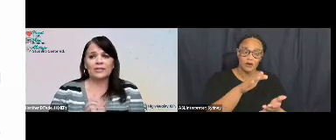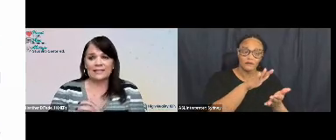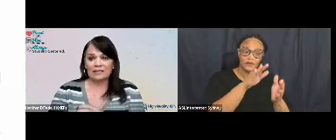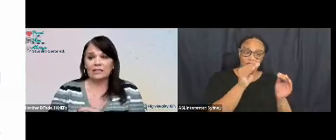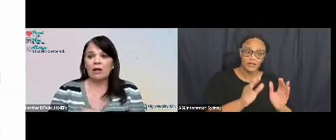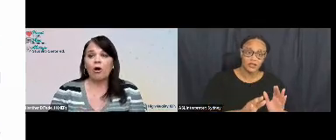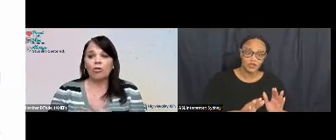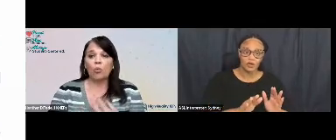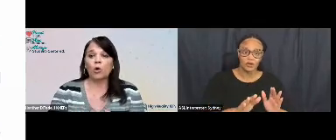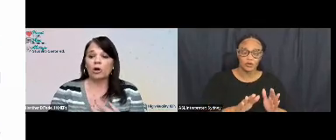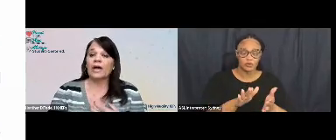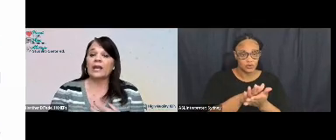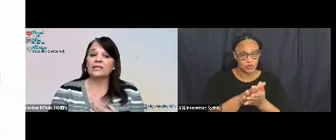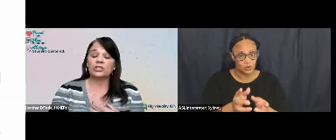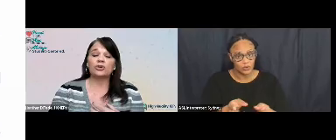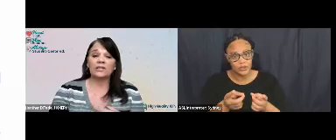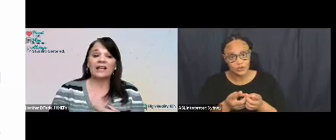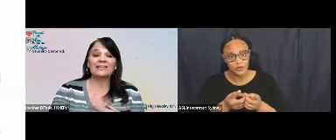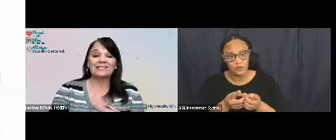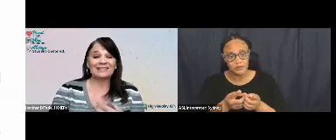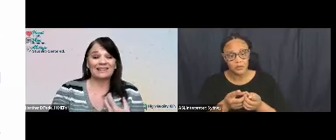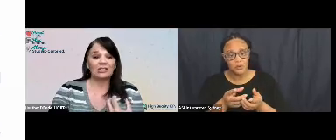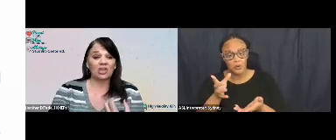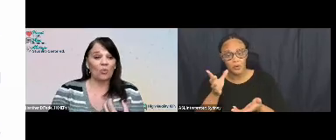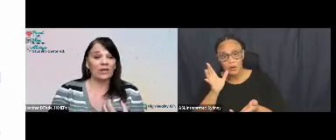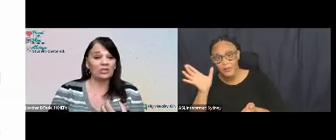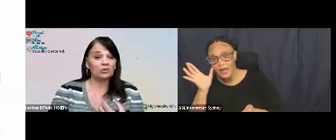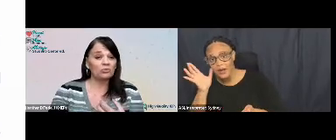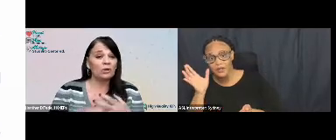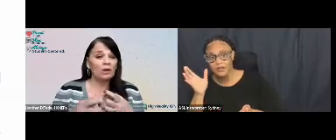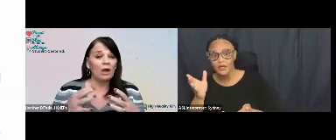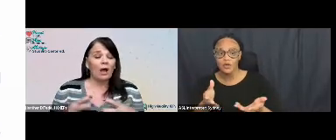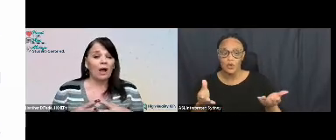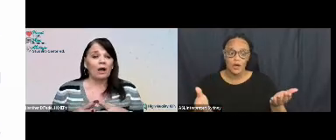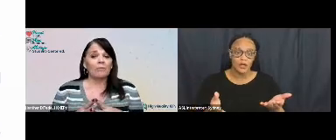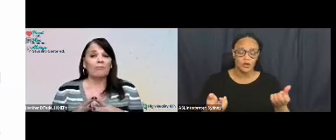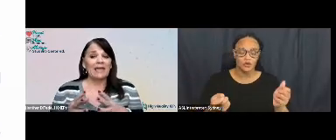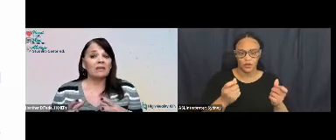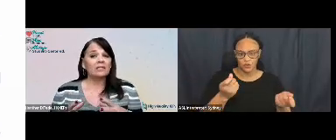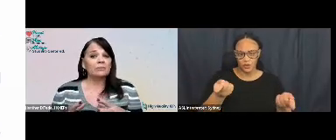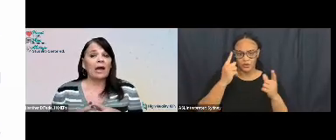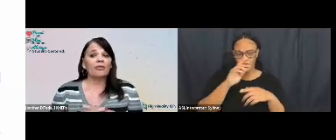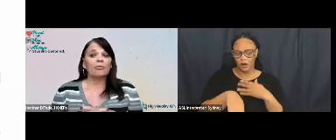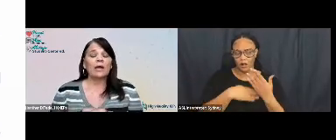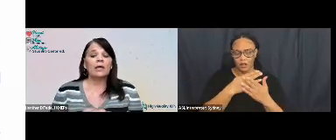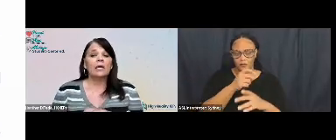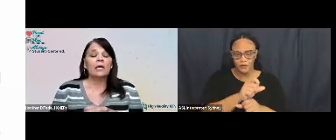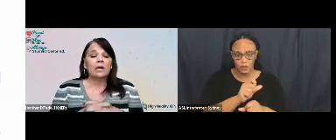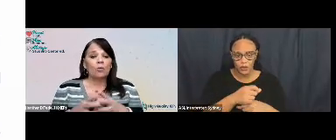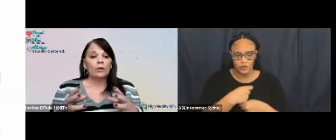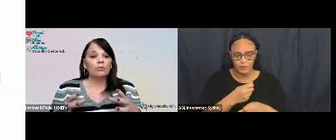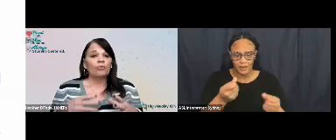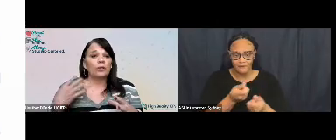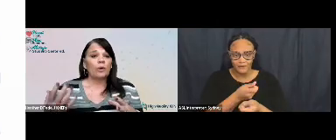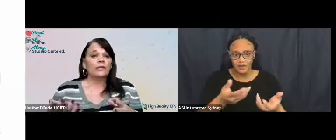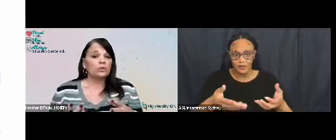and understanding all the work that a district has to to go into um making this pathway, we really